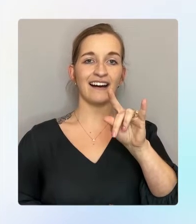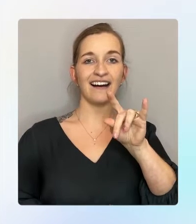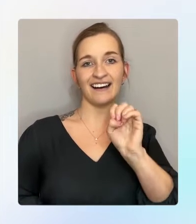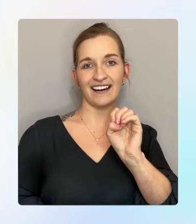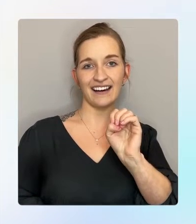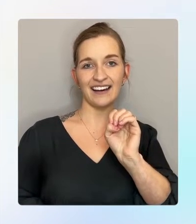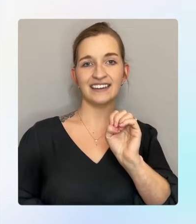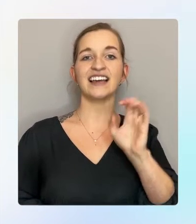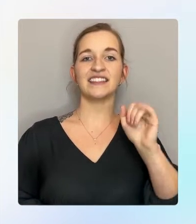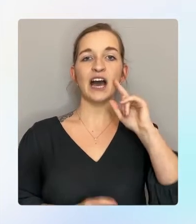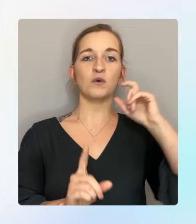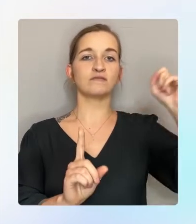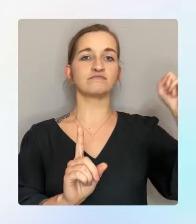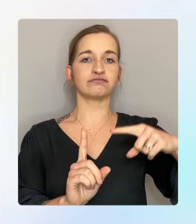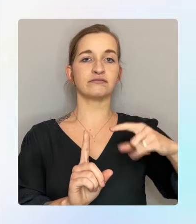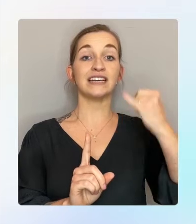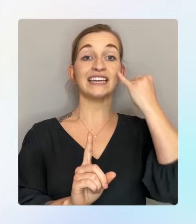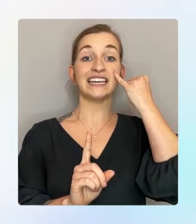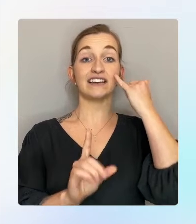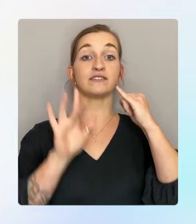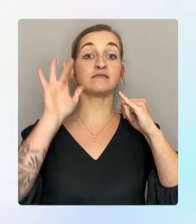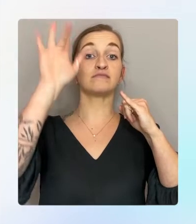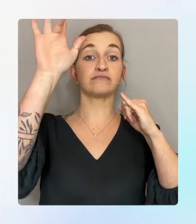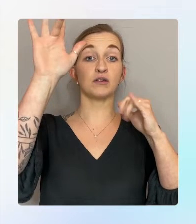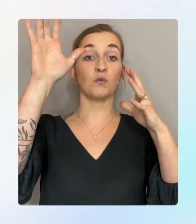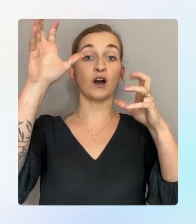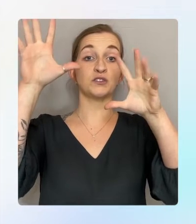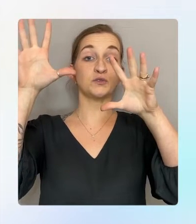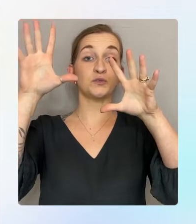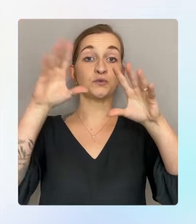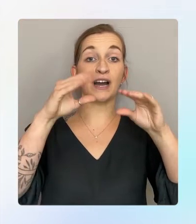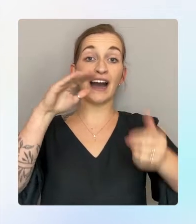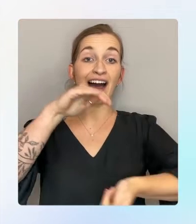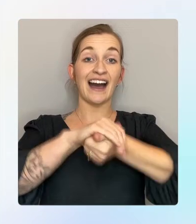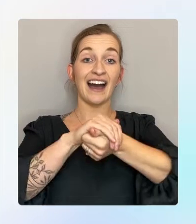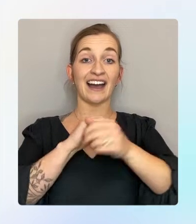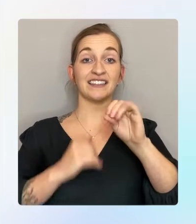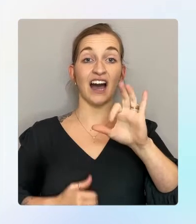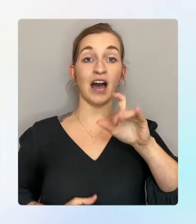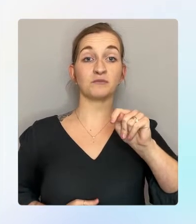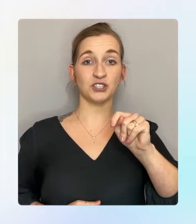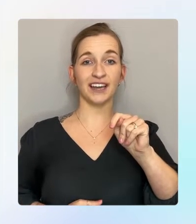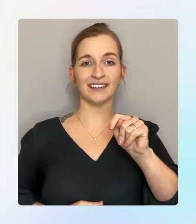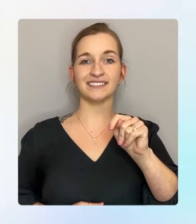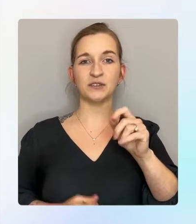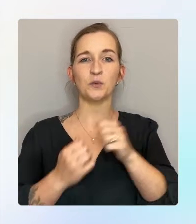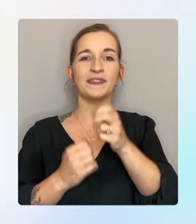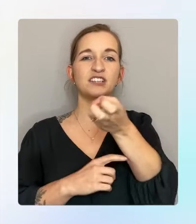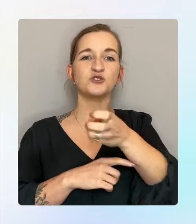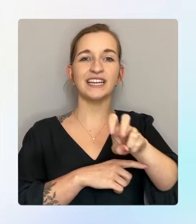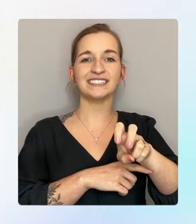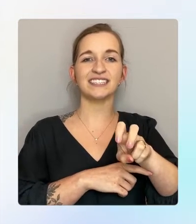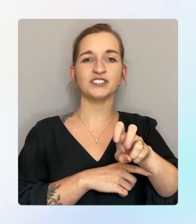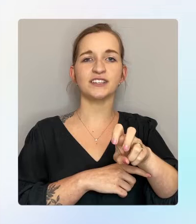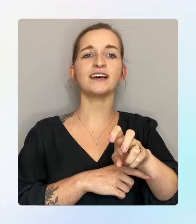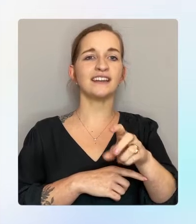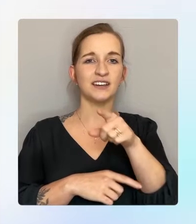whenever the application wants to hide the object with a transition. It's possible to reuse the same animation we have already used